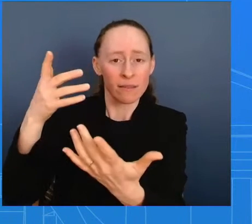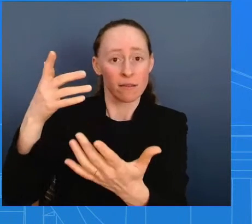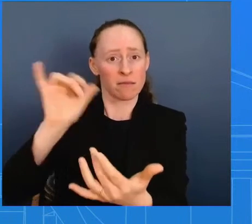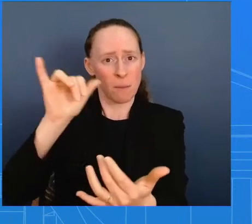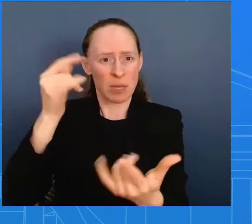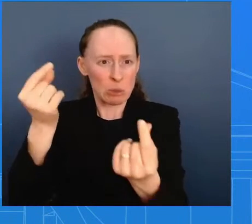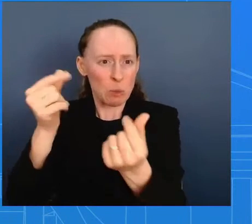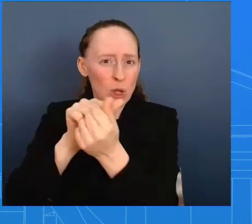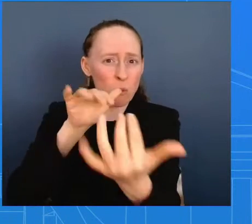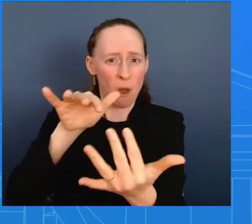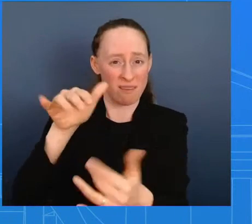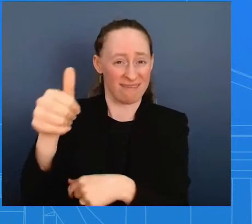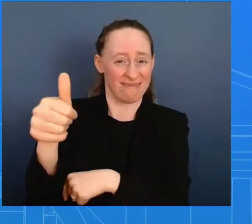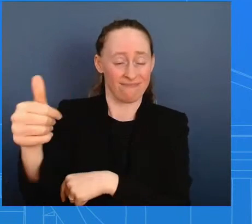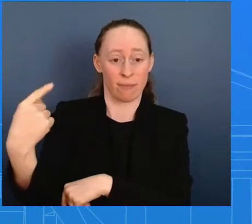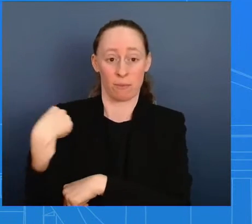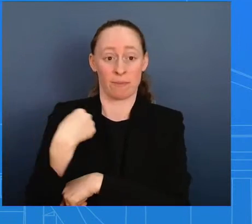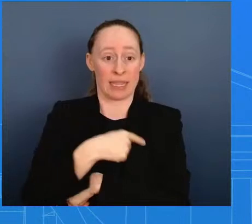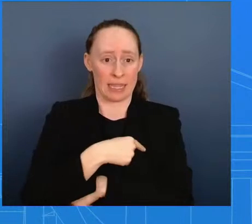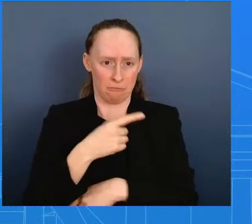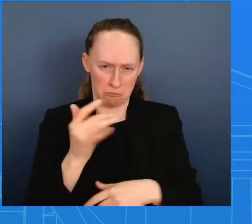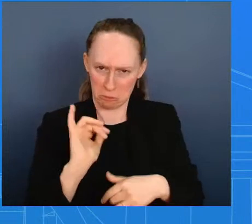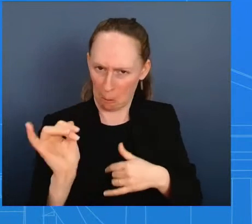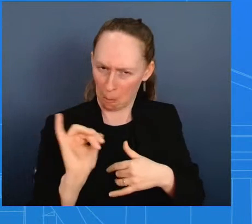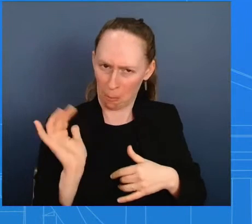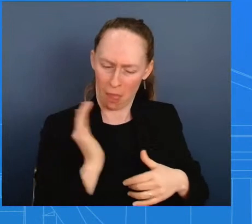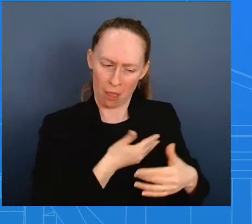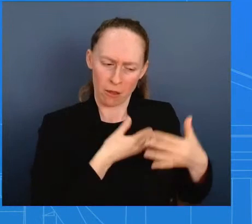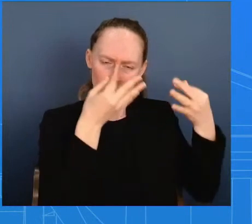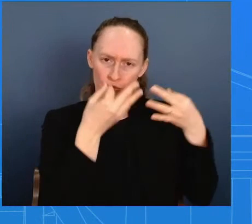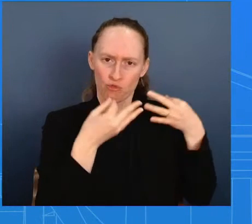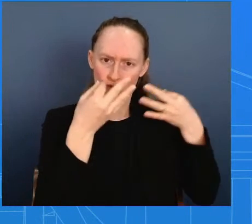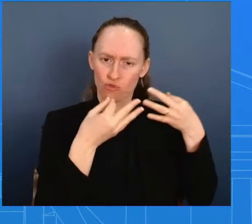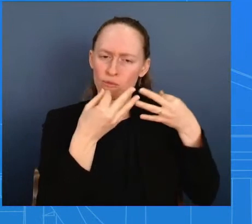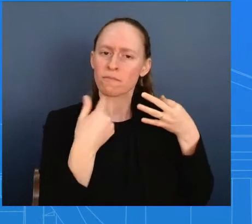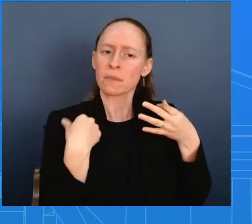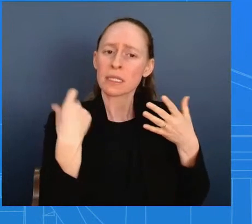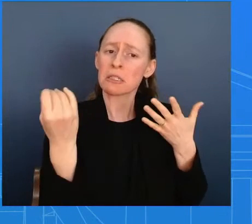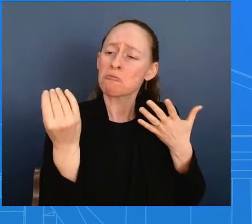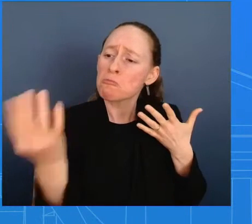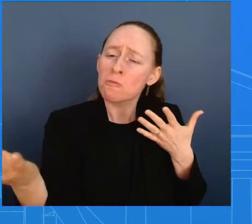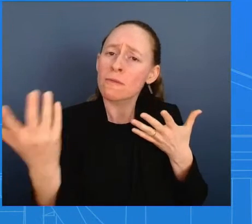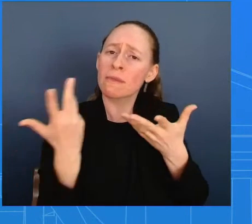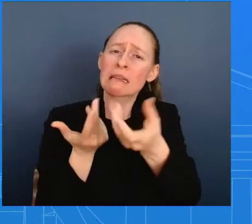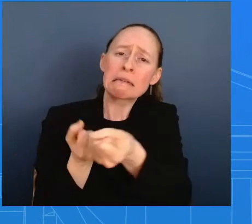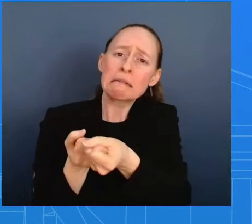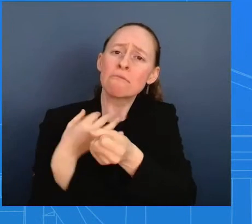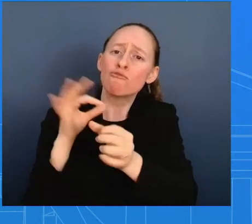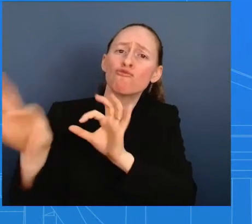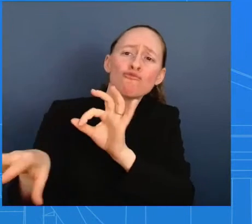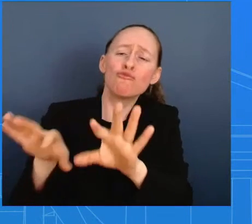And as a very good friend of Israel, we are going to stand with them as they work to defeat their determined enemy.